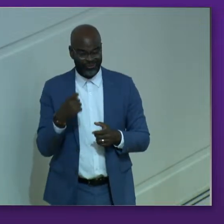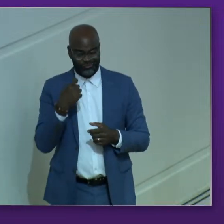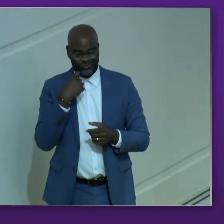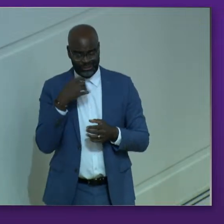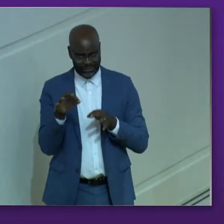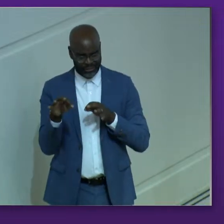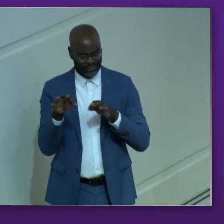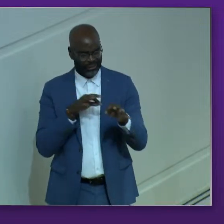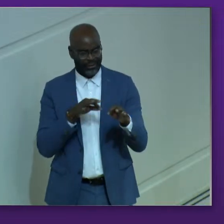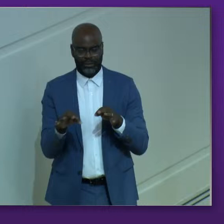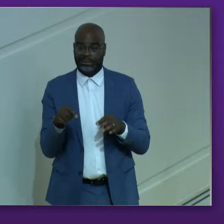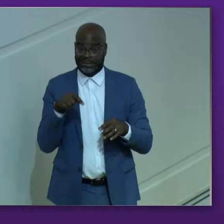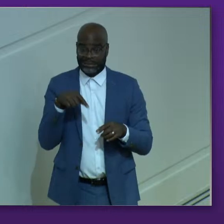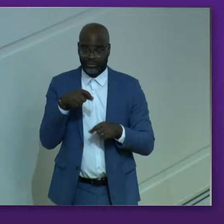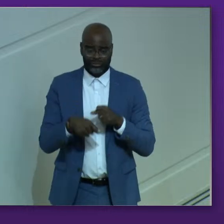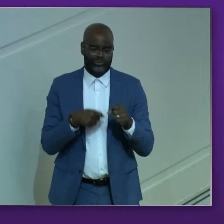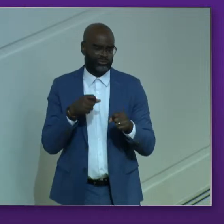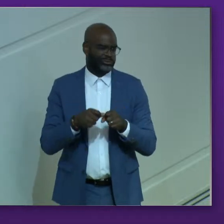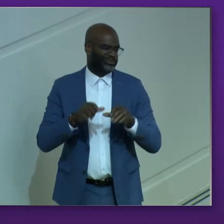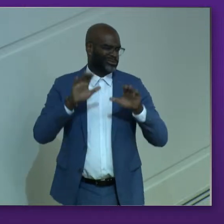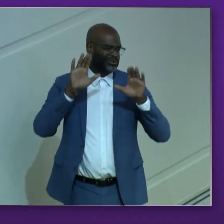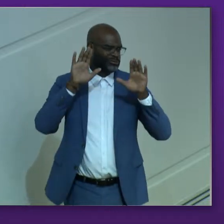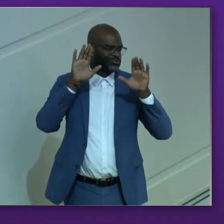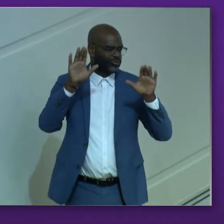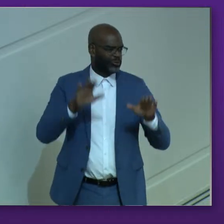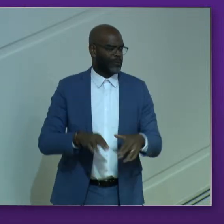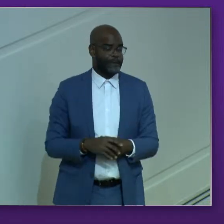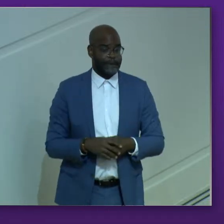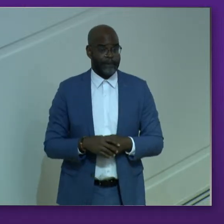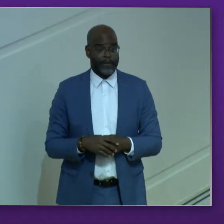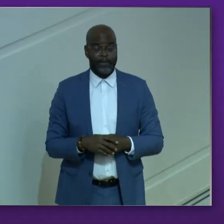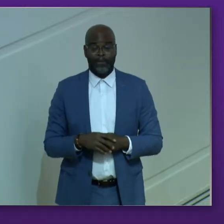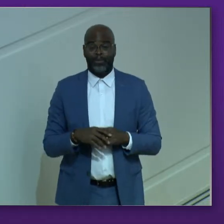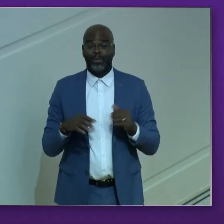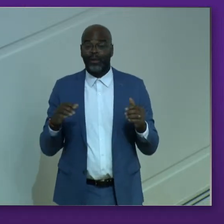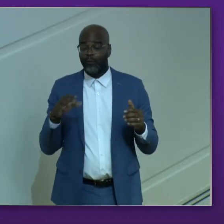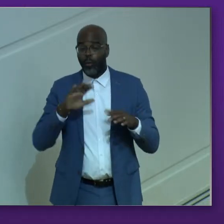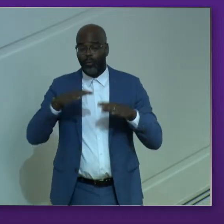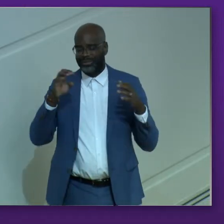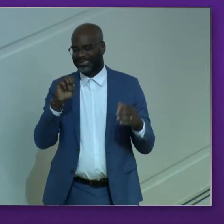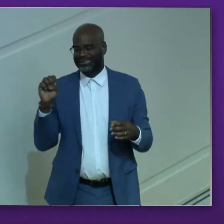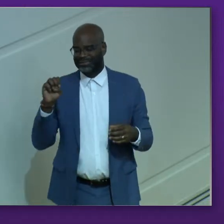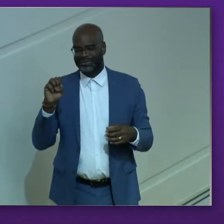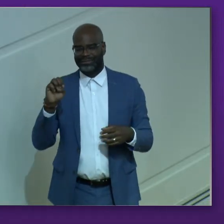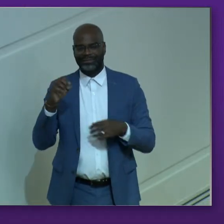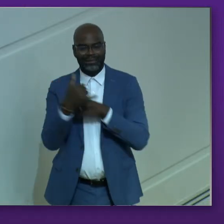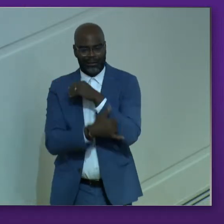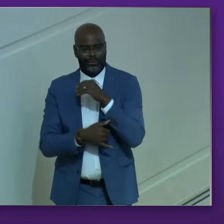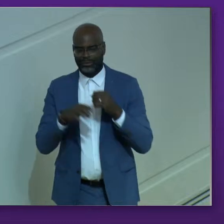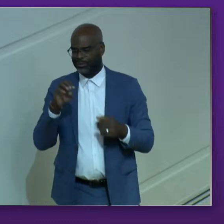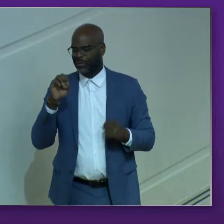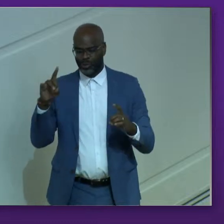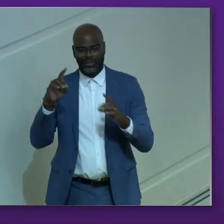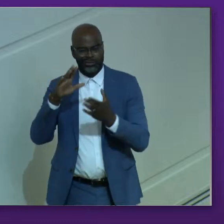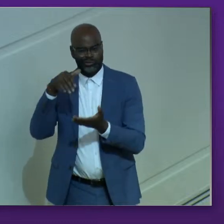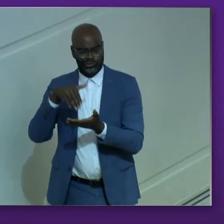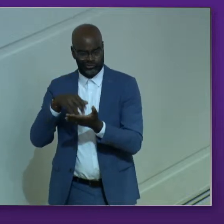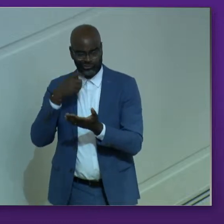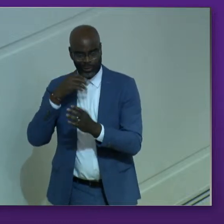YEAR'S AWARD WINNERS PAST YEARS AWARD WINNERS EVERYONE ELSE WAS HERE IT'S A FANTASTIC